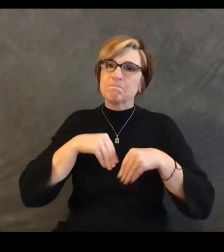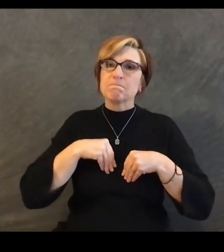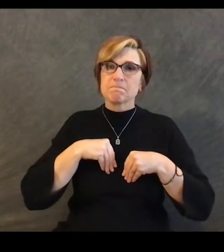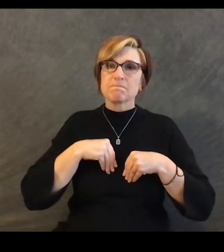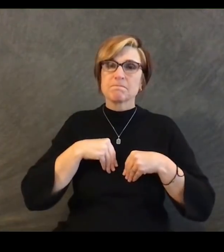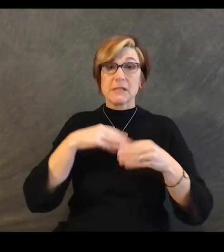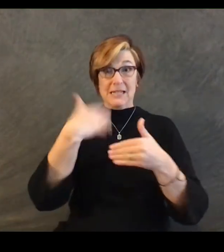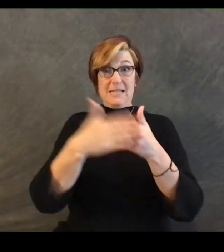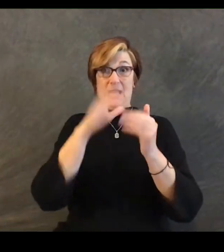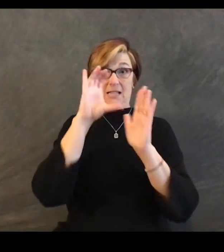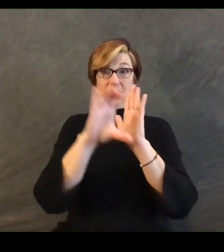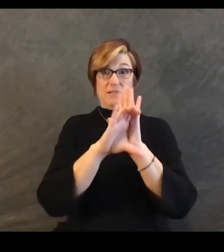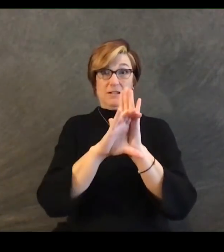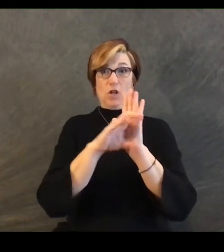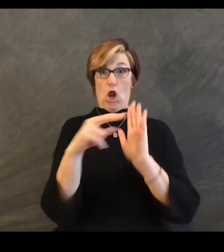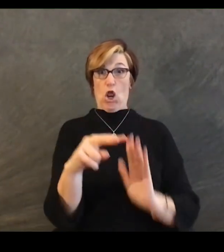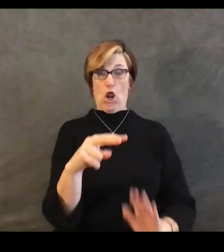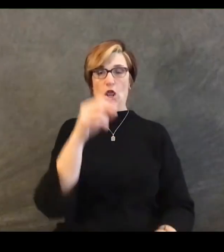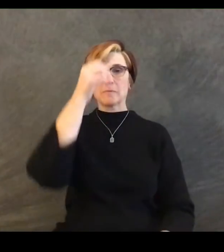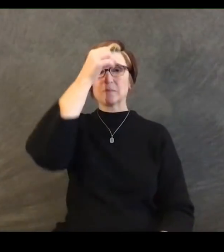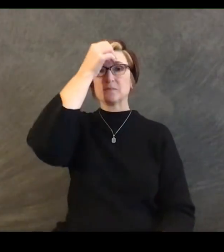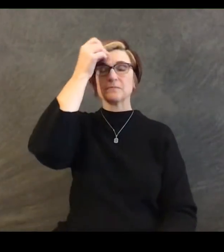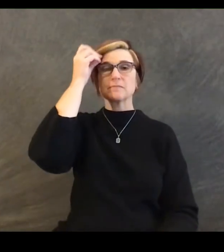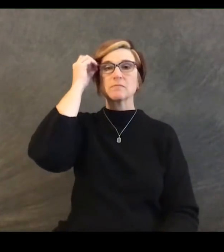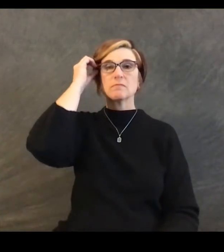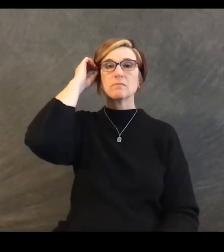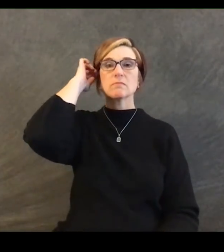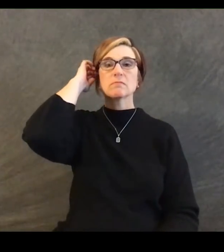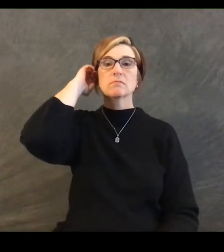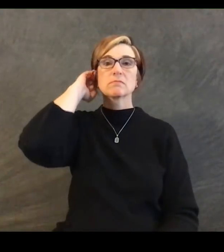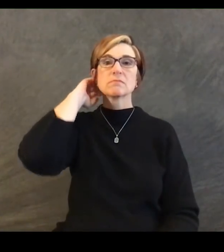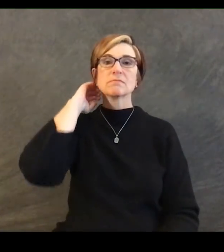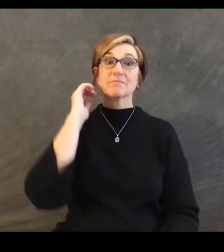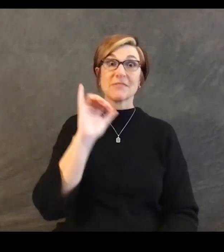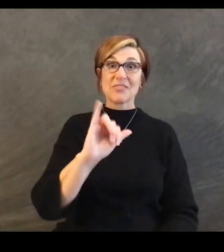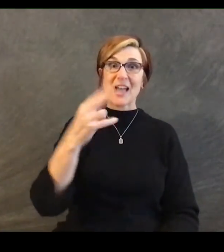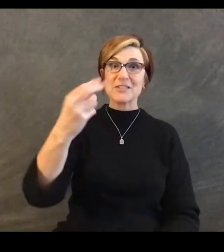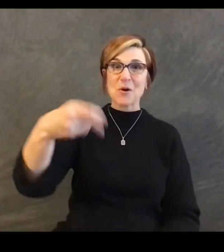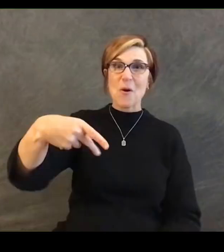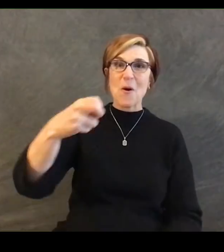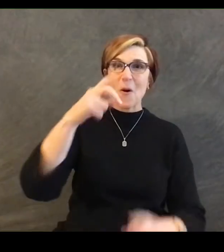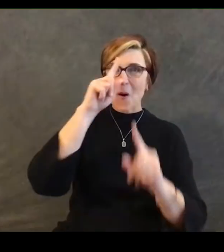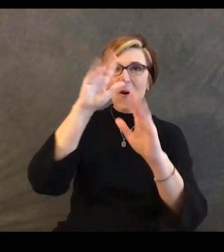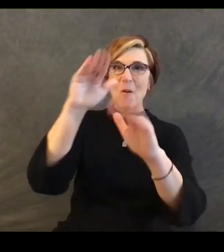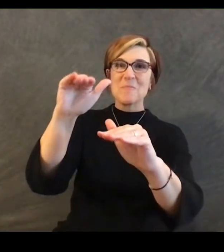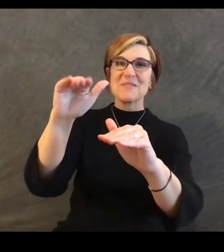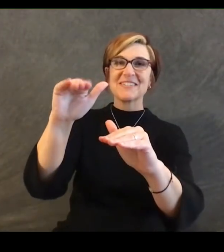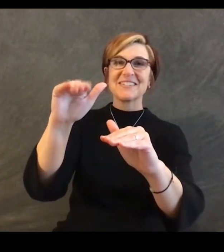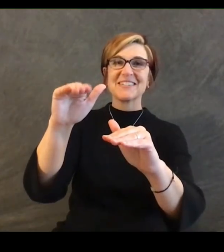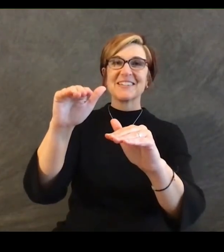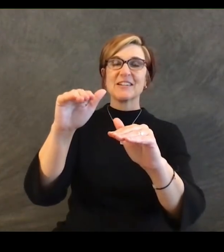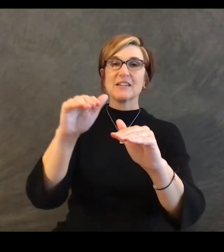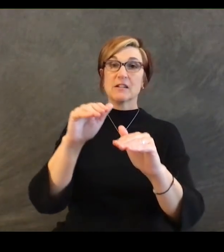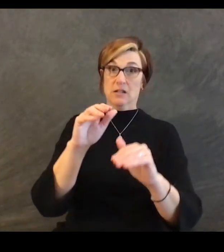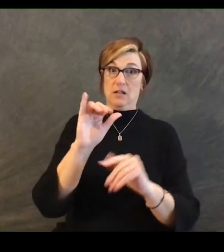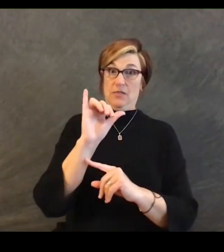so this is what gives us a lot of hope this is the case finding in Italy and